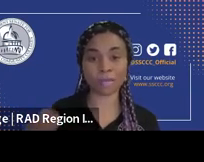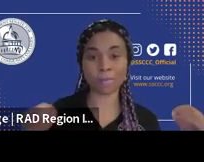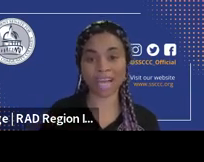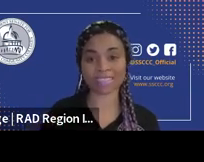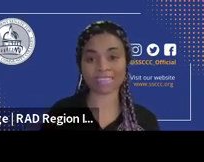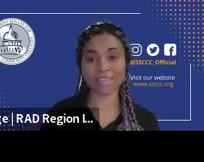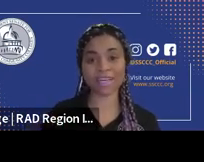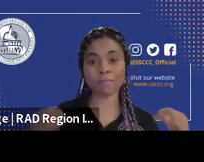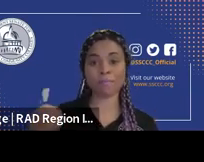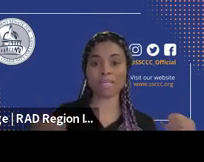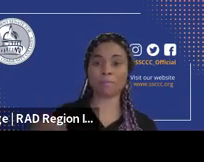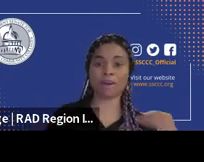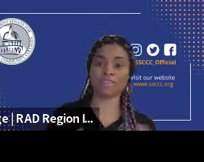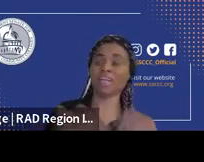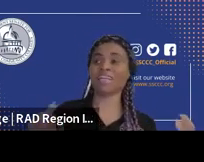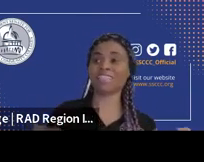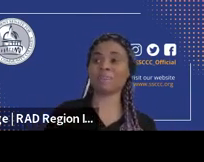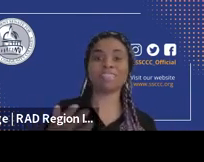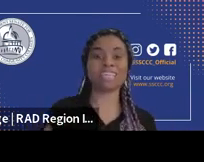Don't be passive. Be part like, say, be the change.